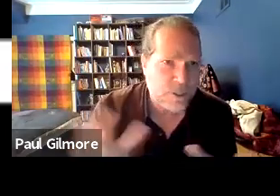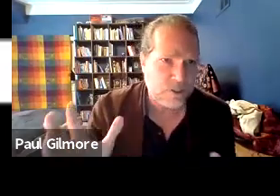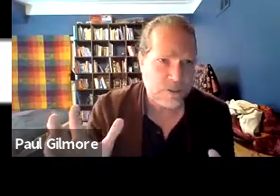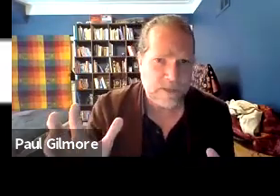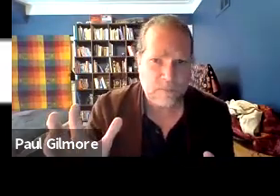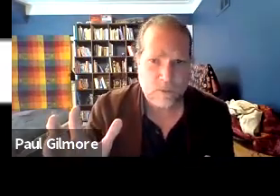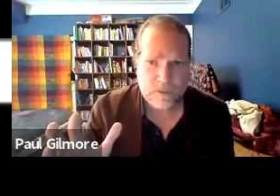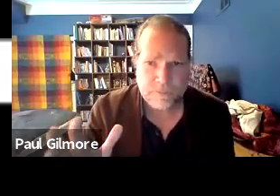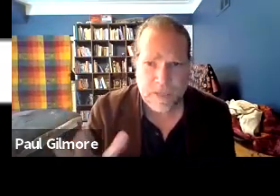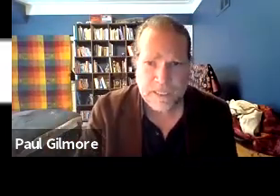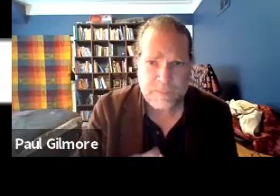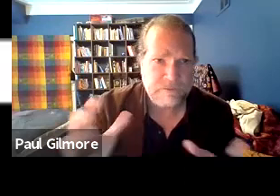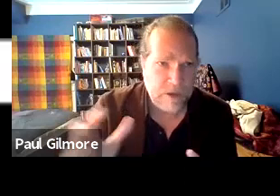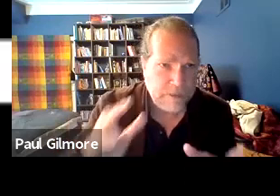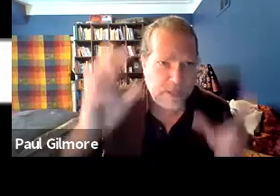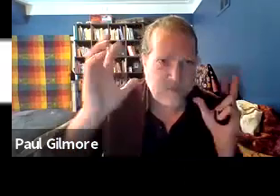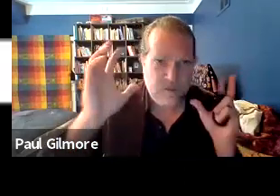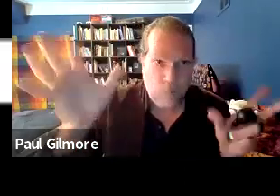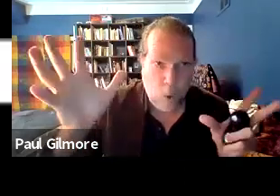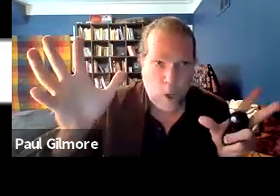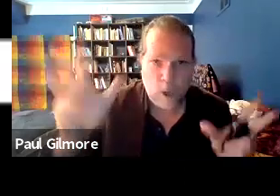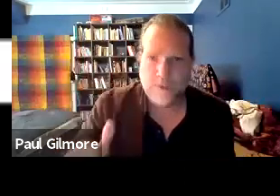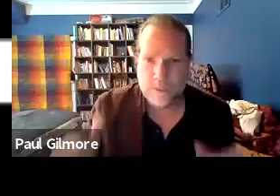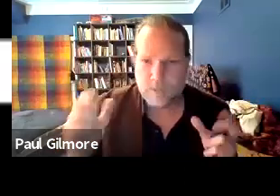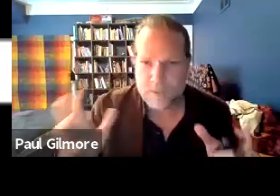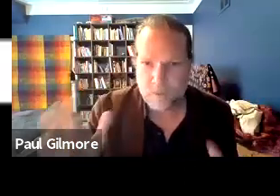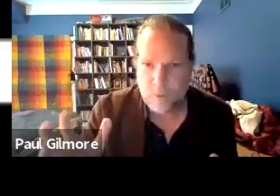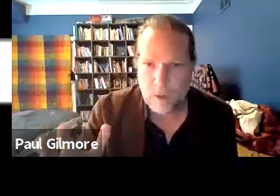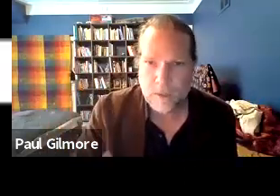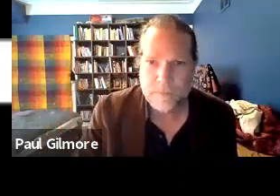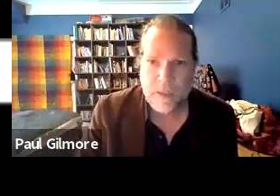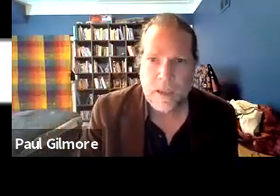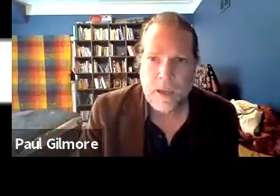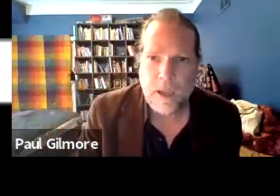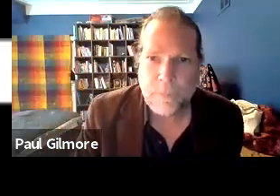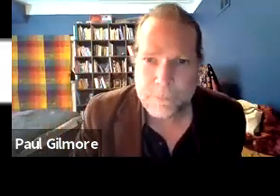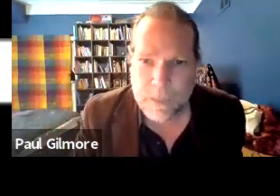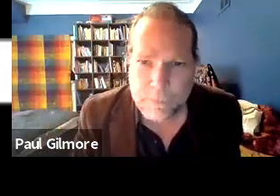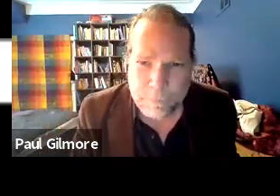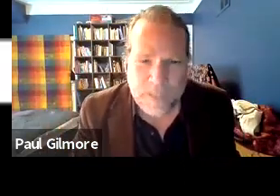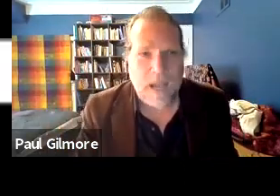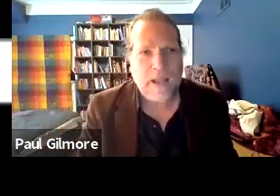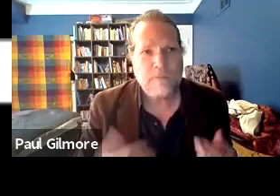children at the border. It's been framed as the wall, you know, build the wall. But I